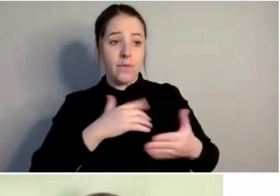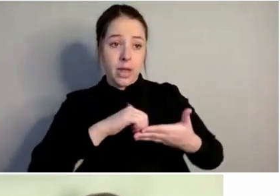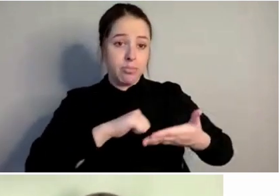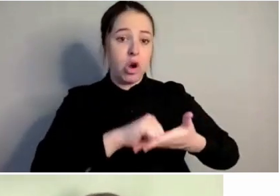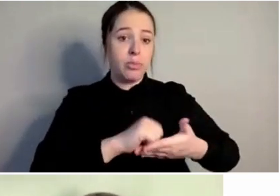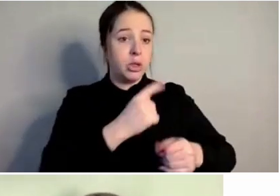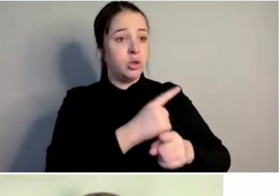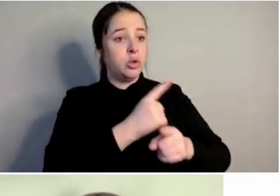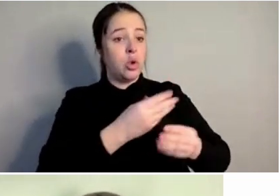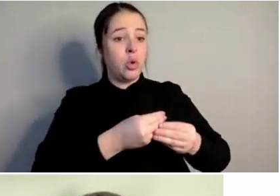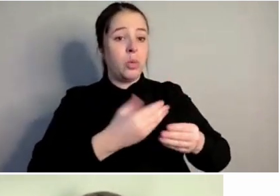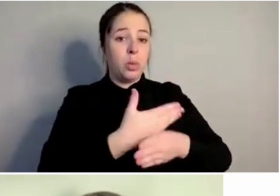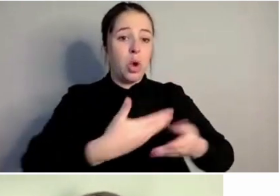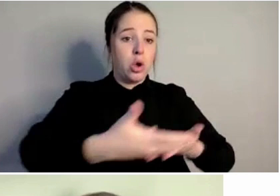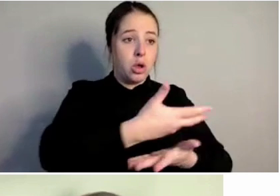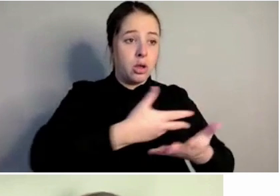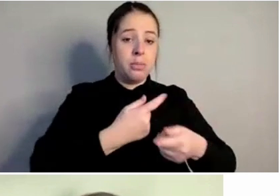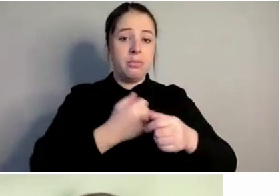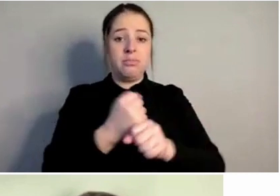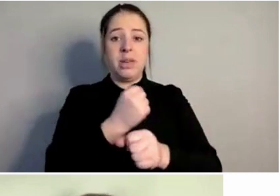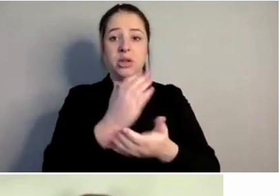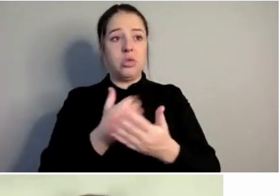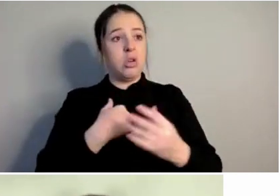helps to normalise that as well. Yeah.